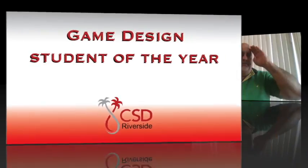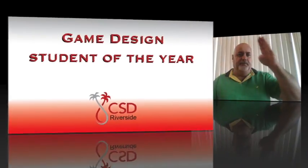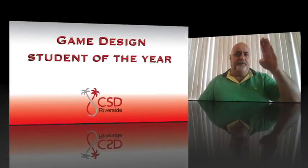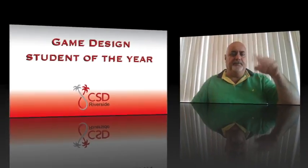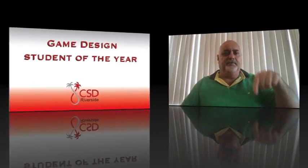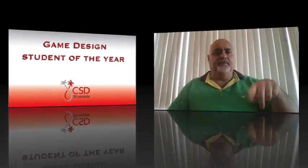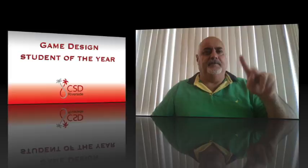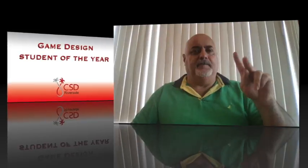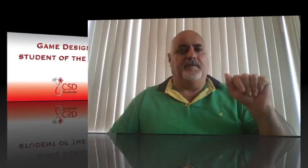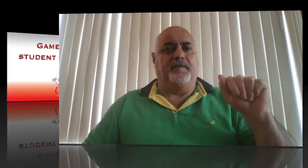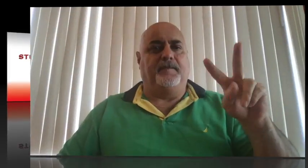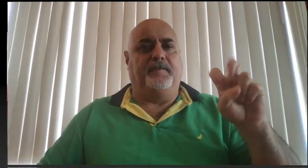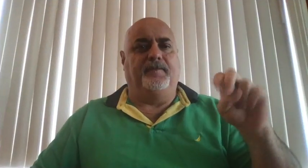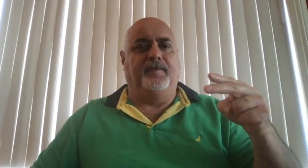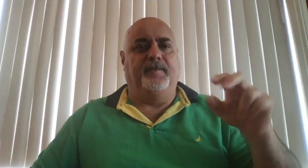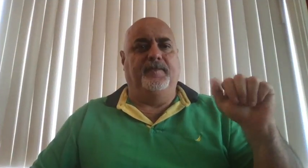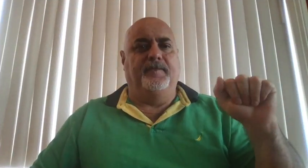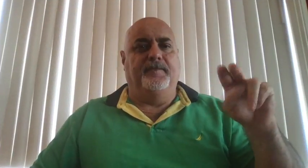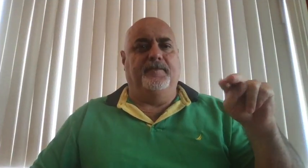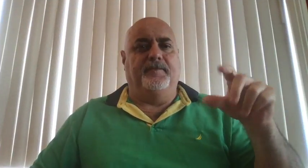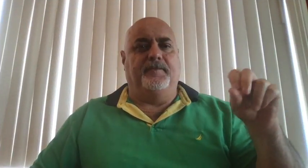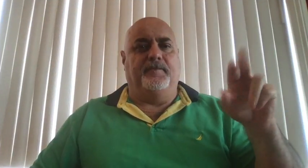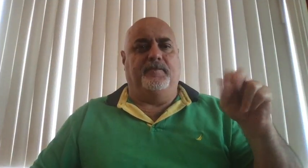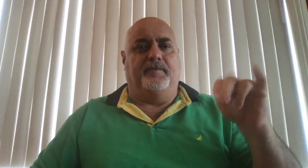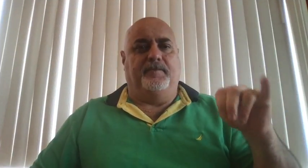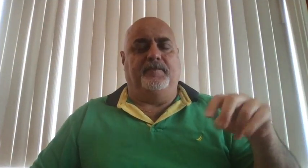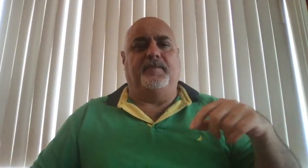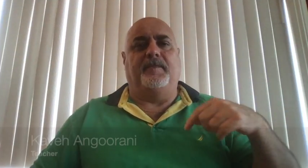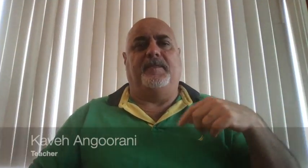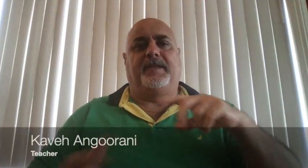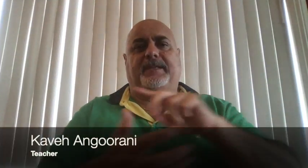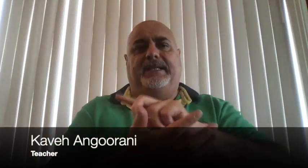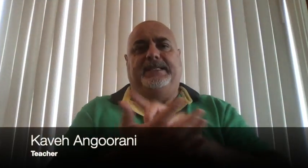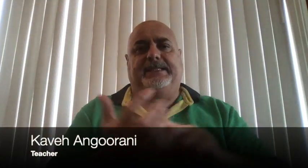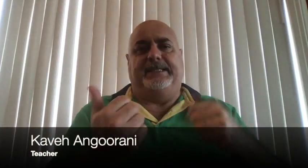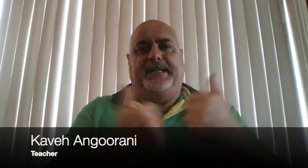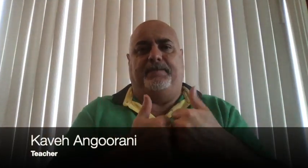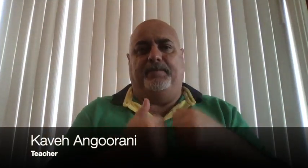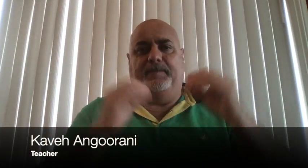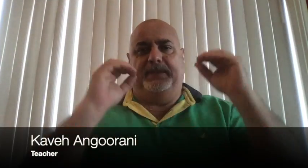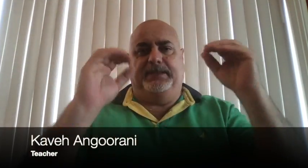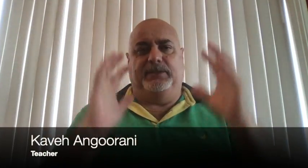Hello. Call Ian anger Ronnie here. Game design teacher.